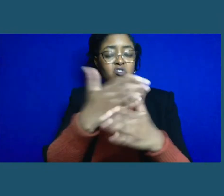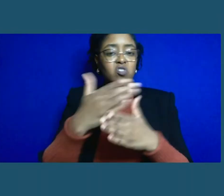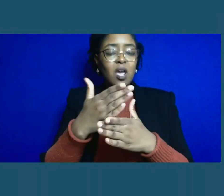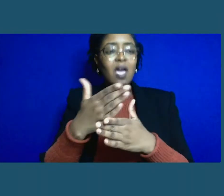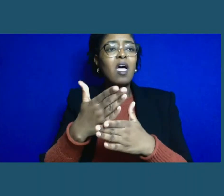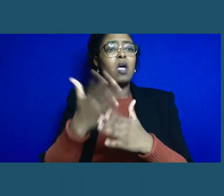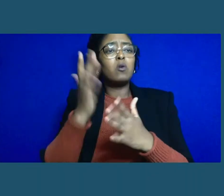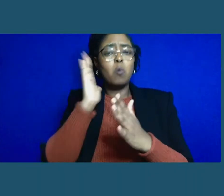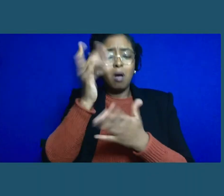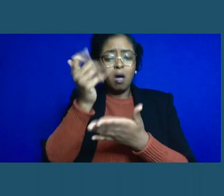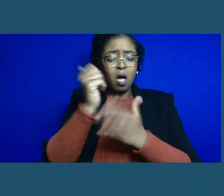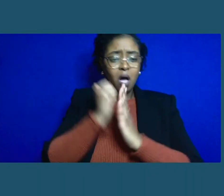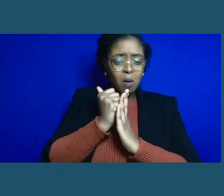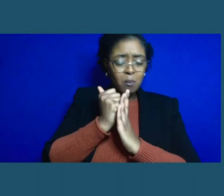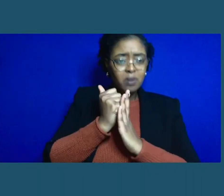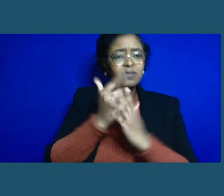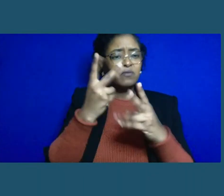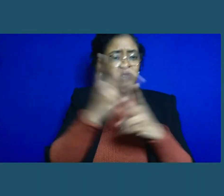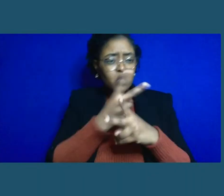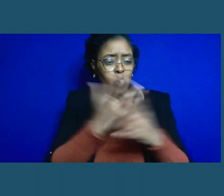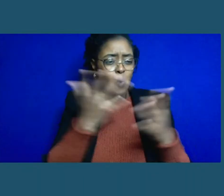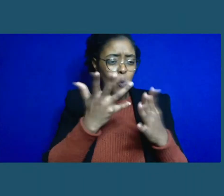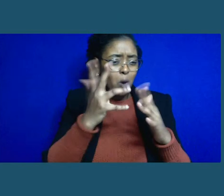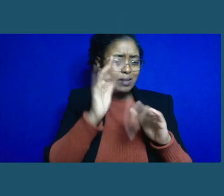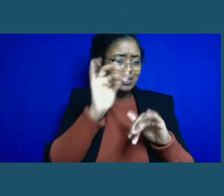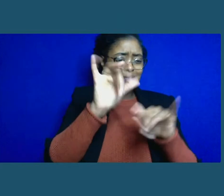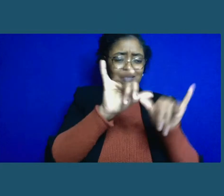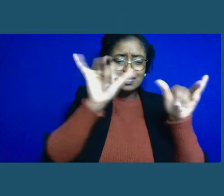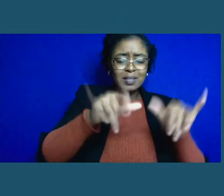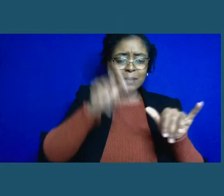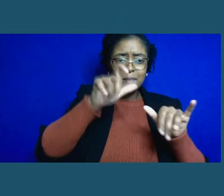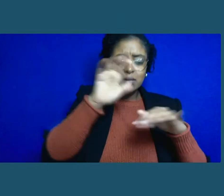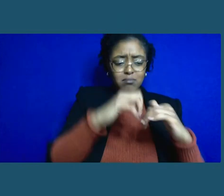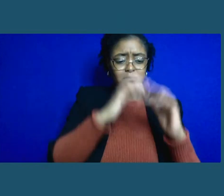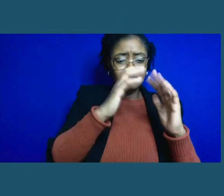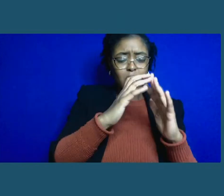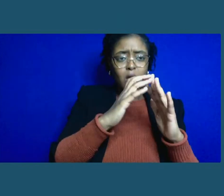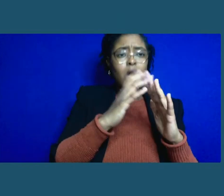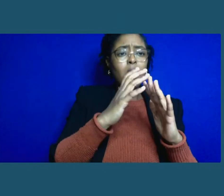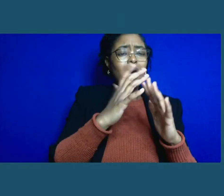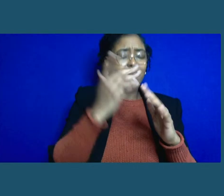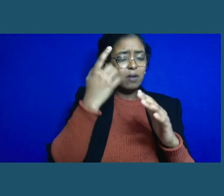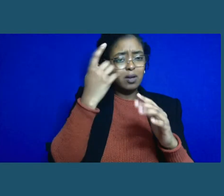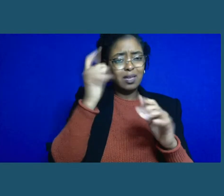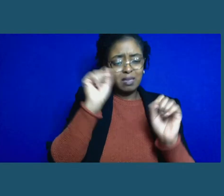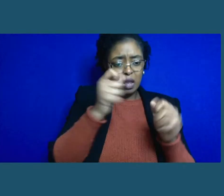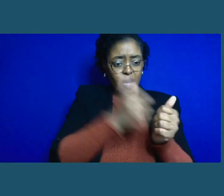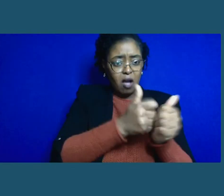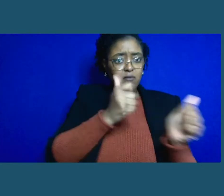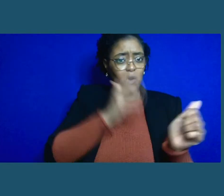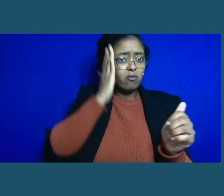many different ways but have to be shared so that we can continue to say what is systems